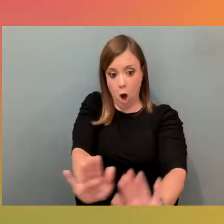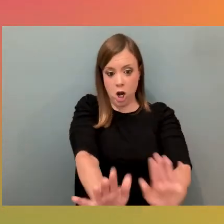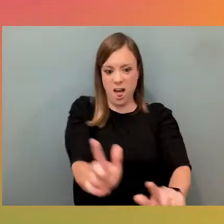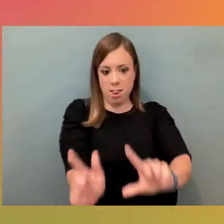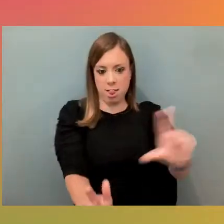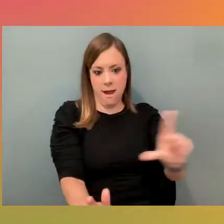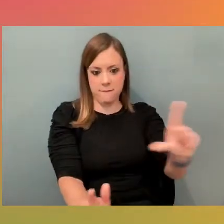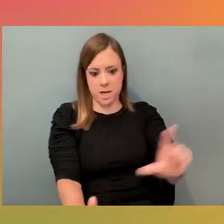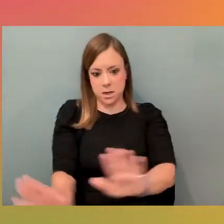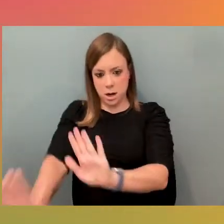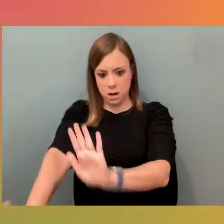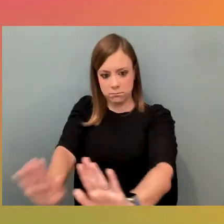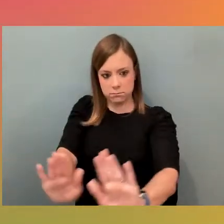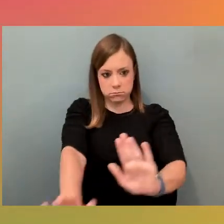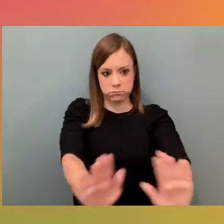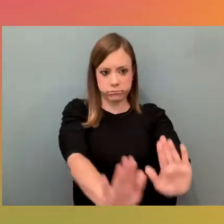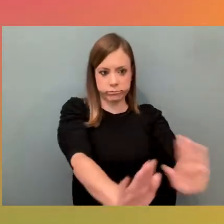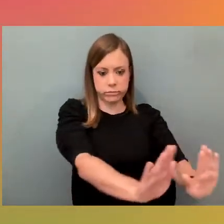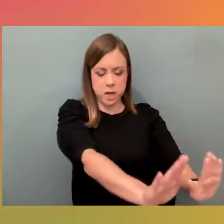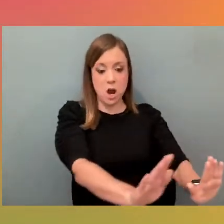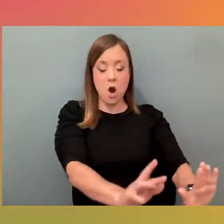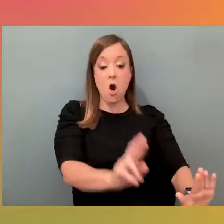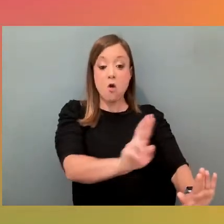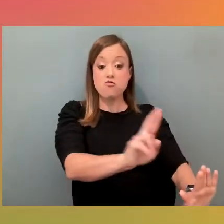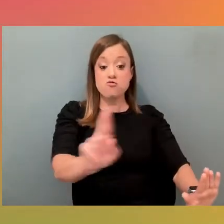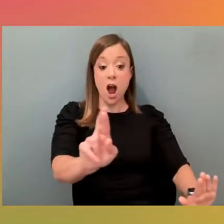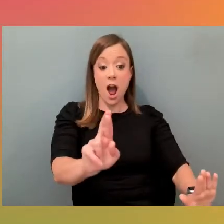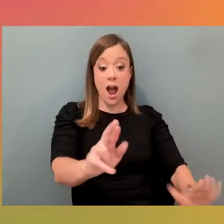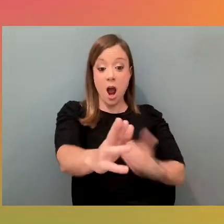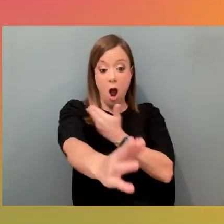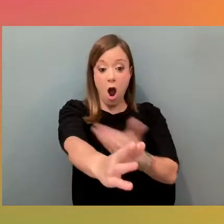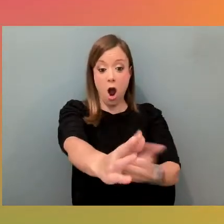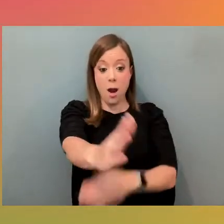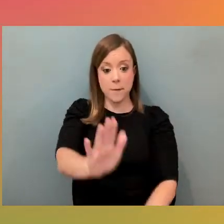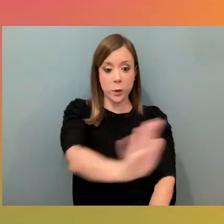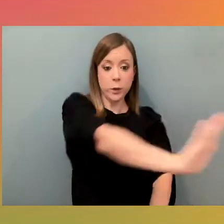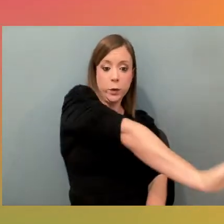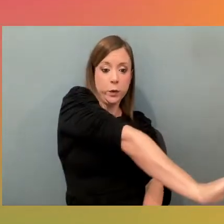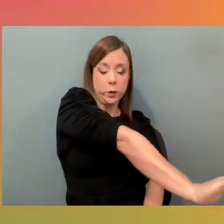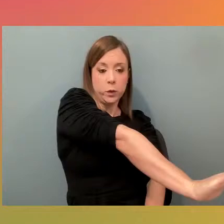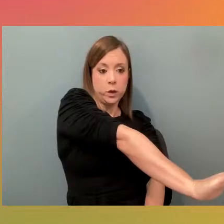AND THEN LIFT YOURSELF BACK UP AGAIN, AND WE ARE GOING TO WALK OVER TO THE LEFT.